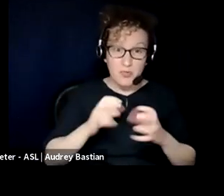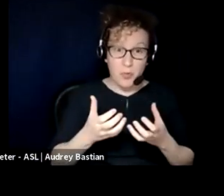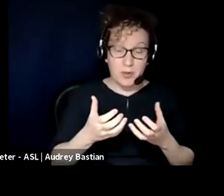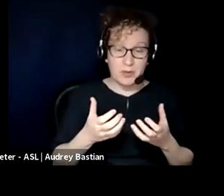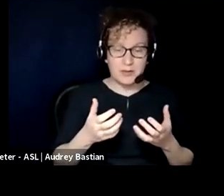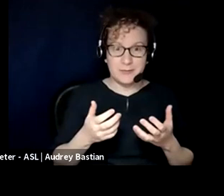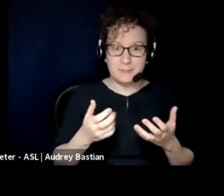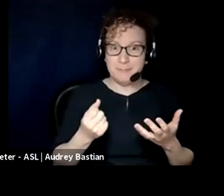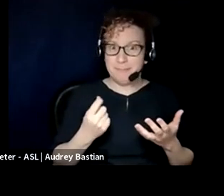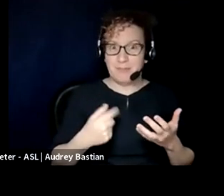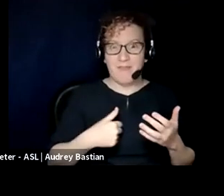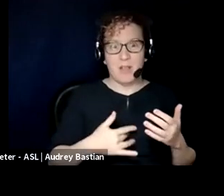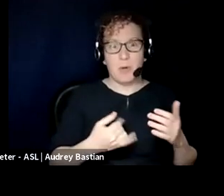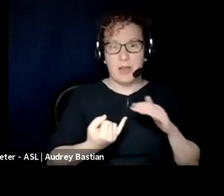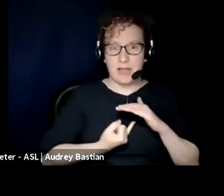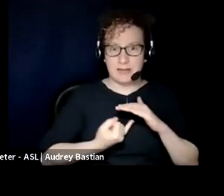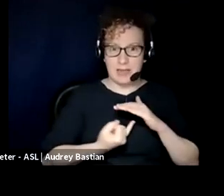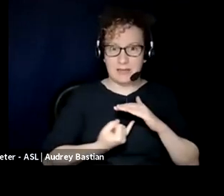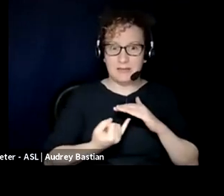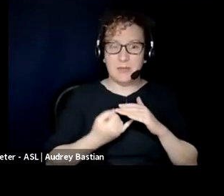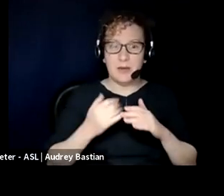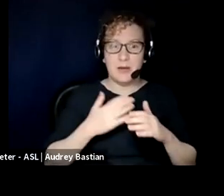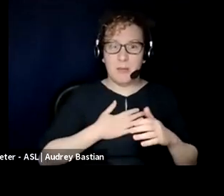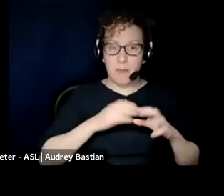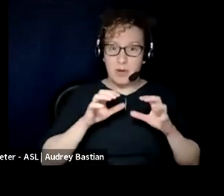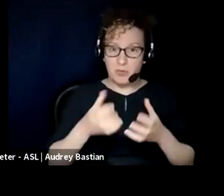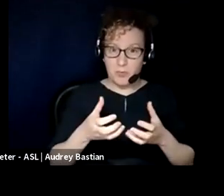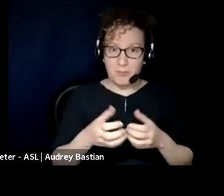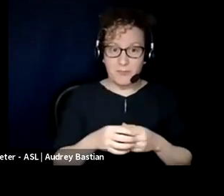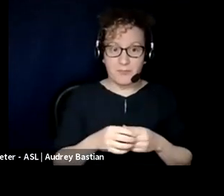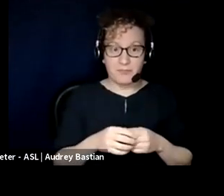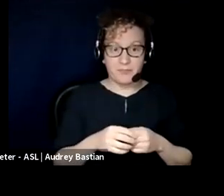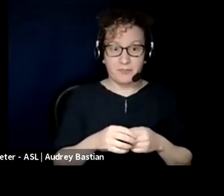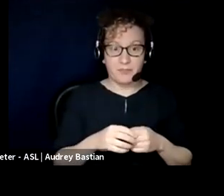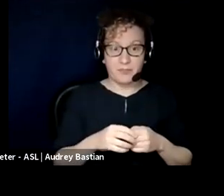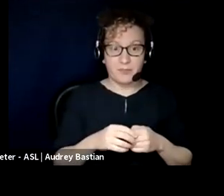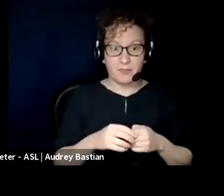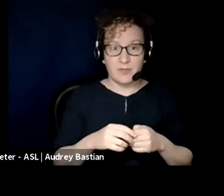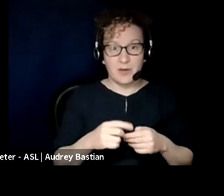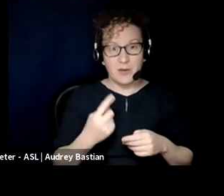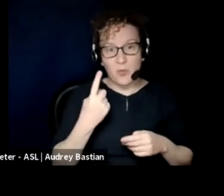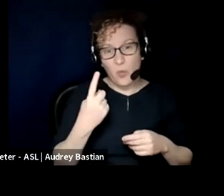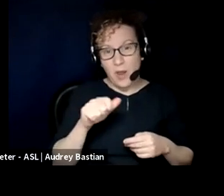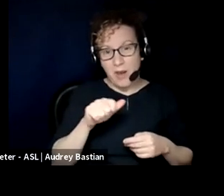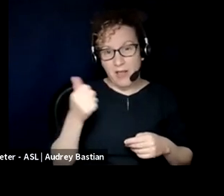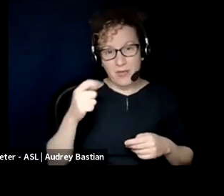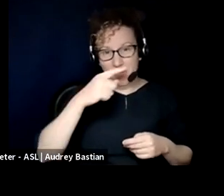I was really isolated with my group because there was only one other black person. And